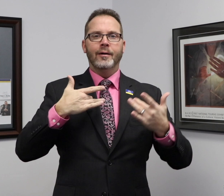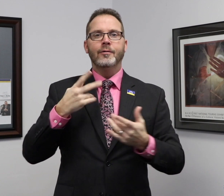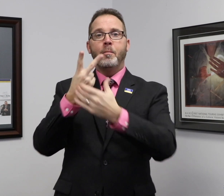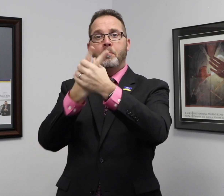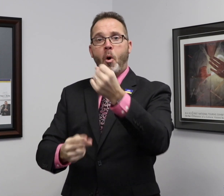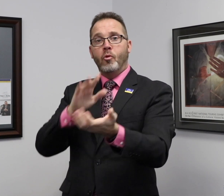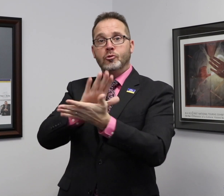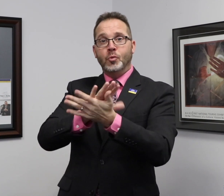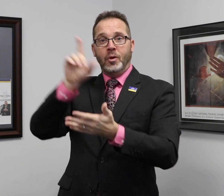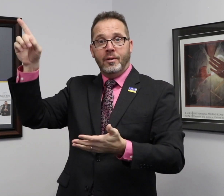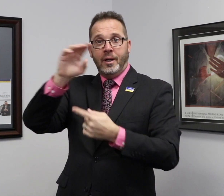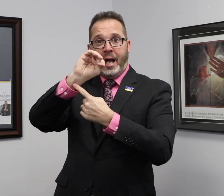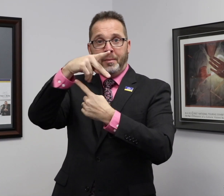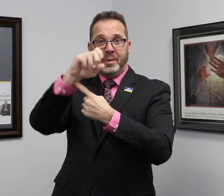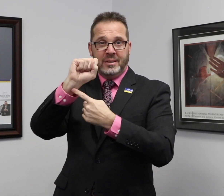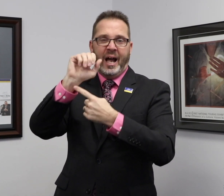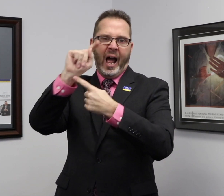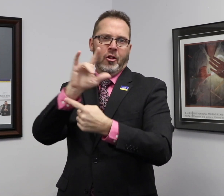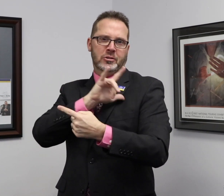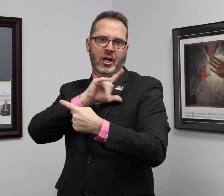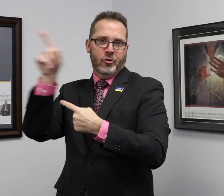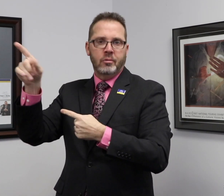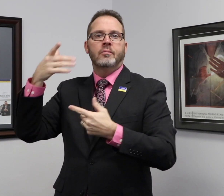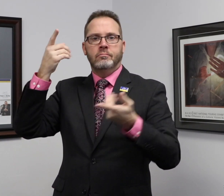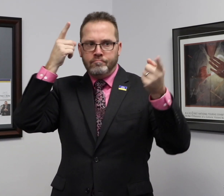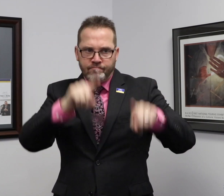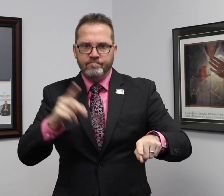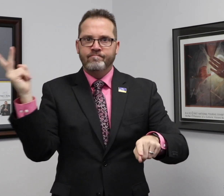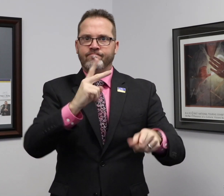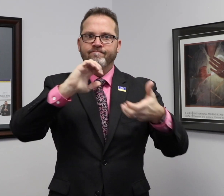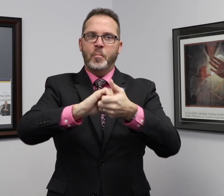for us to enter into a challenge extended to us by the